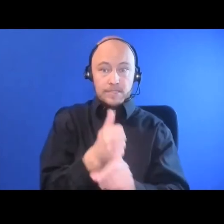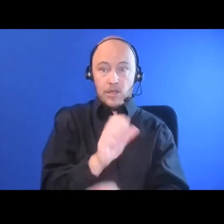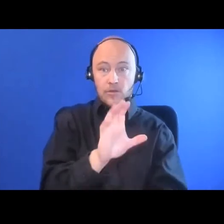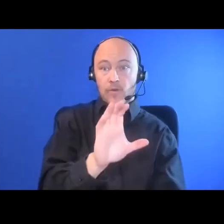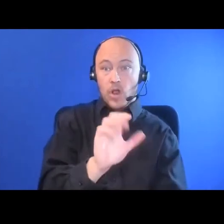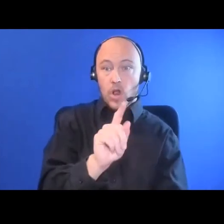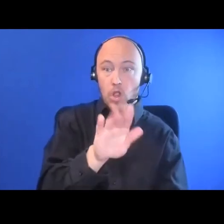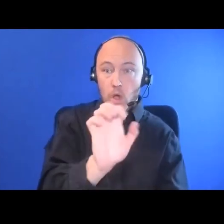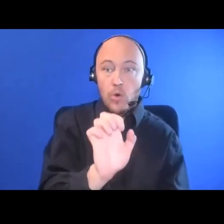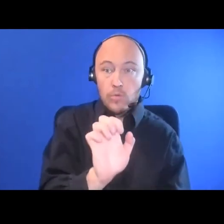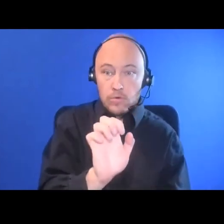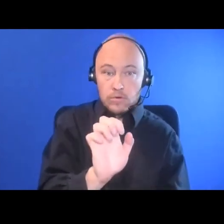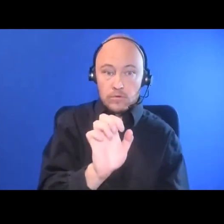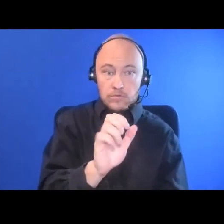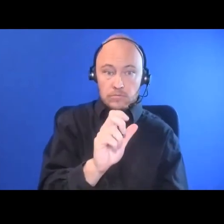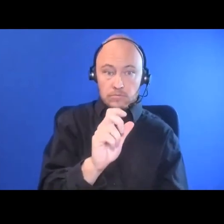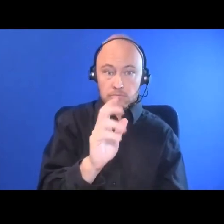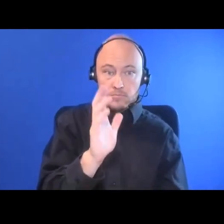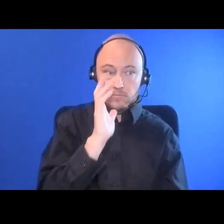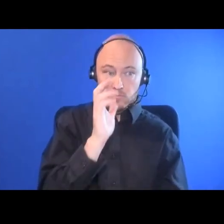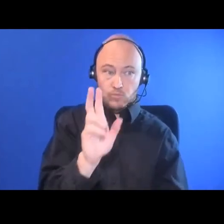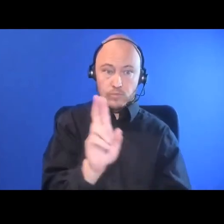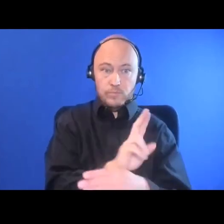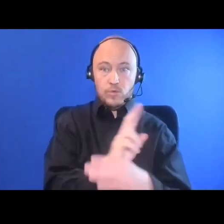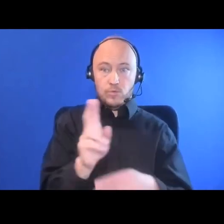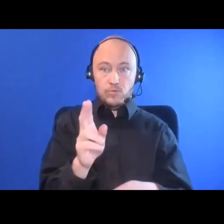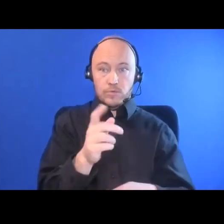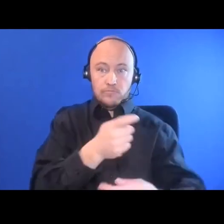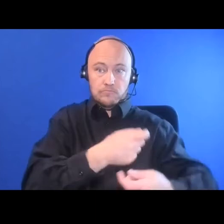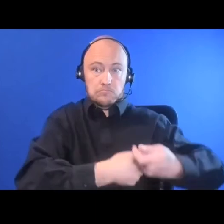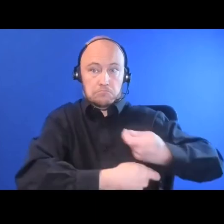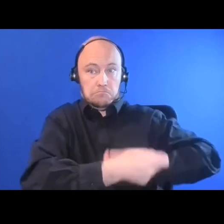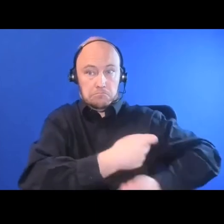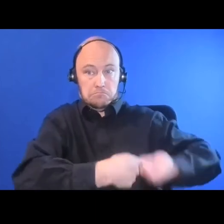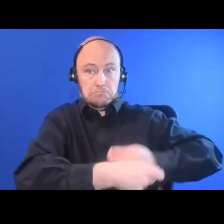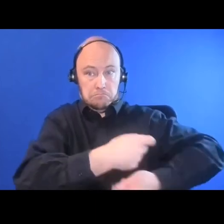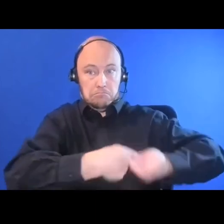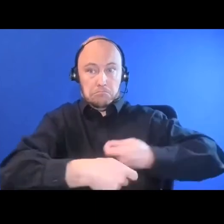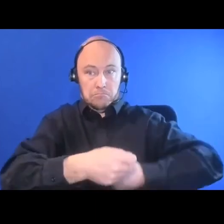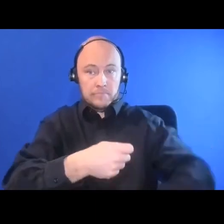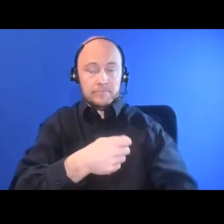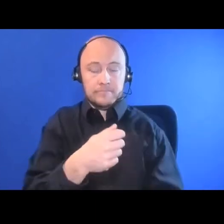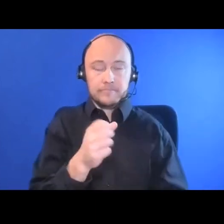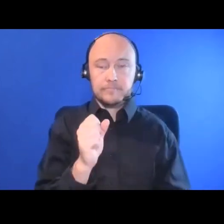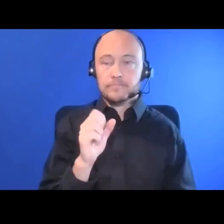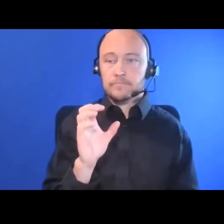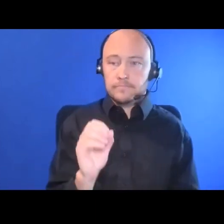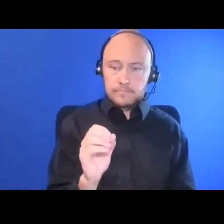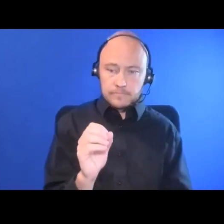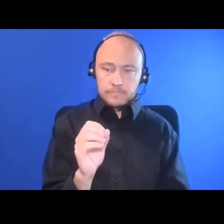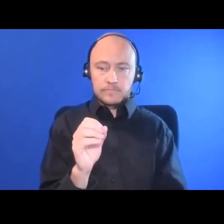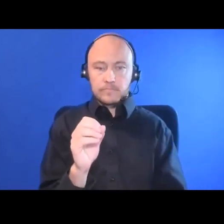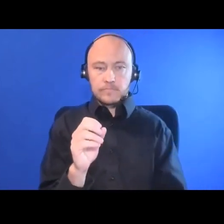who are going to be used for organ donations and in all of these stories,